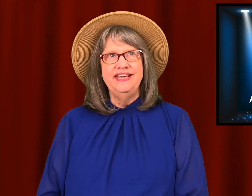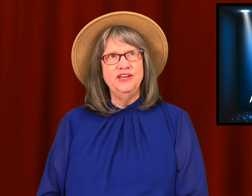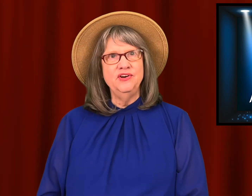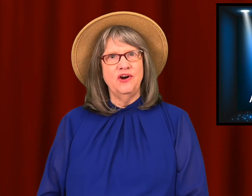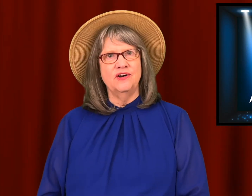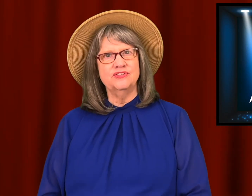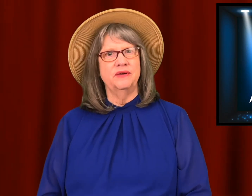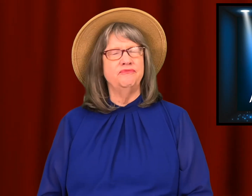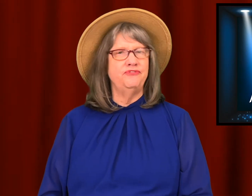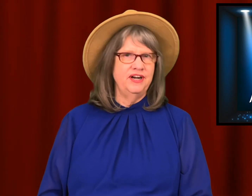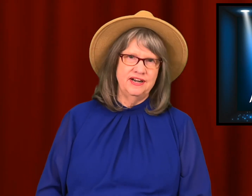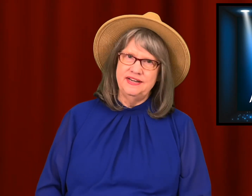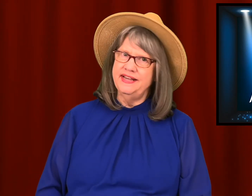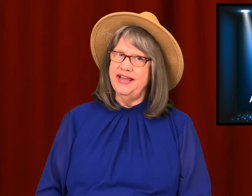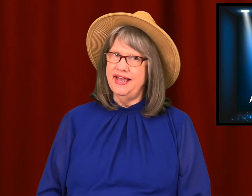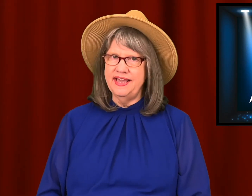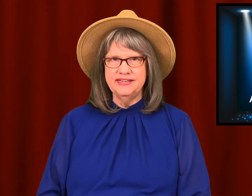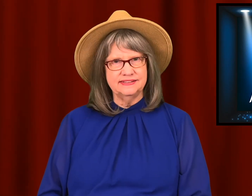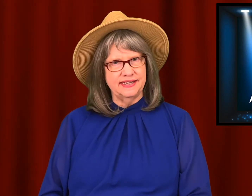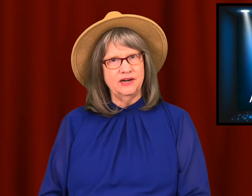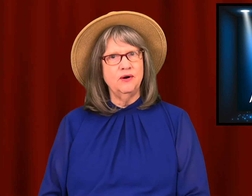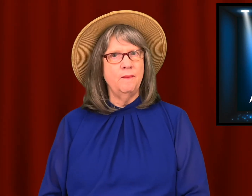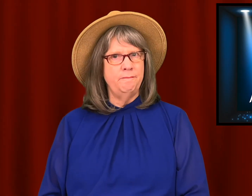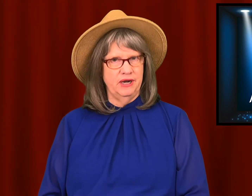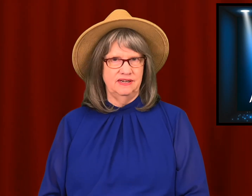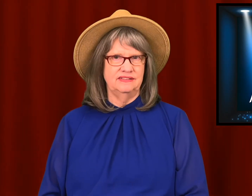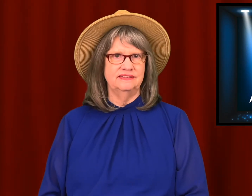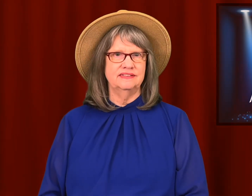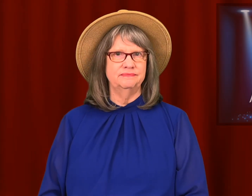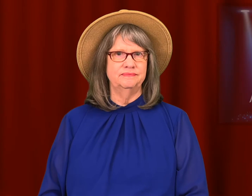Here are some fun ASL puns.